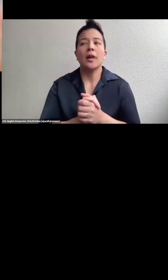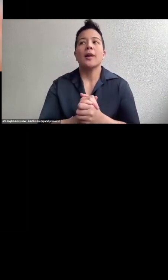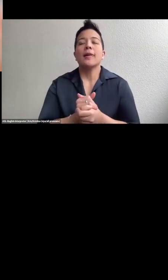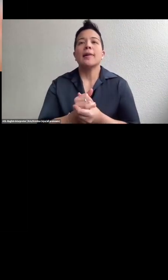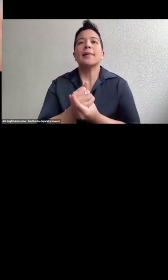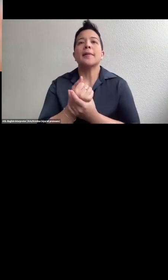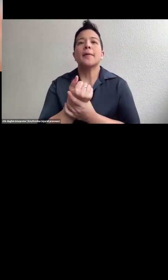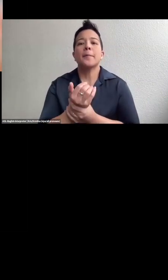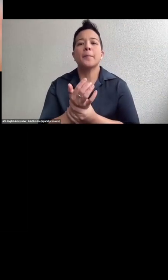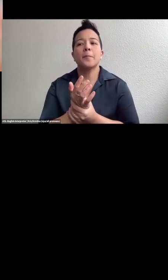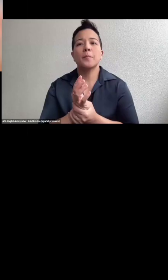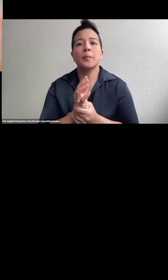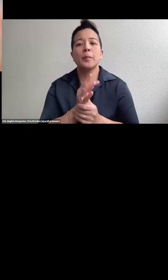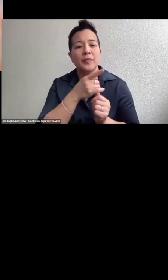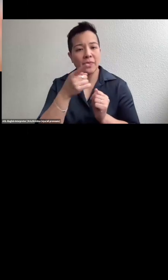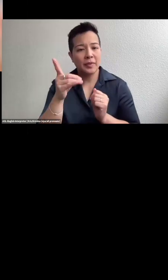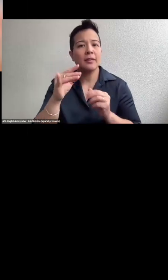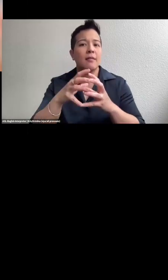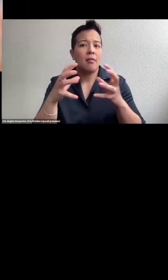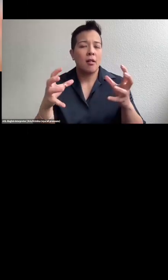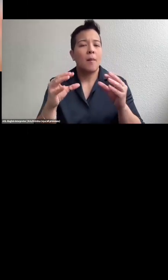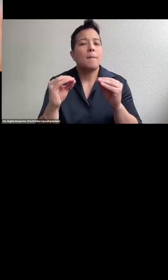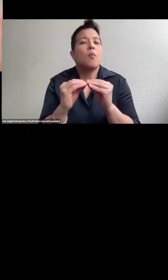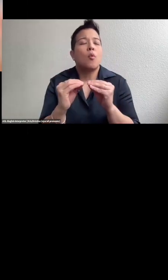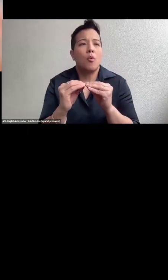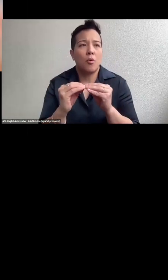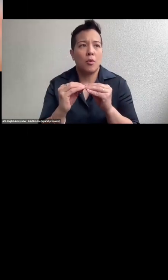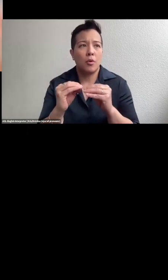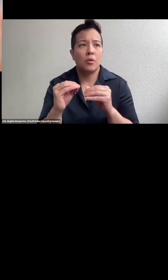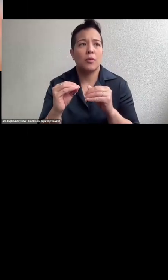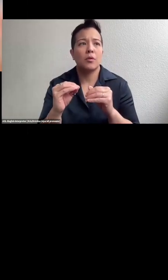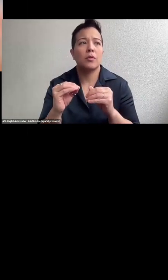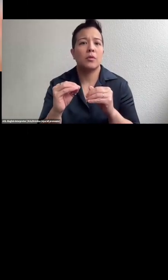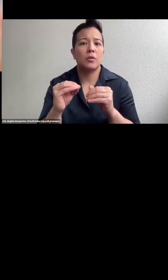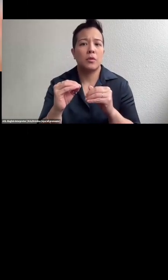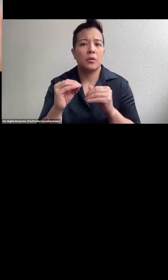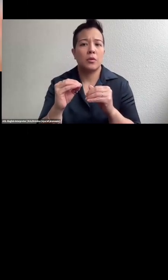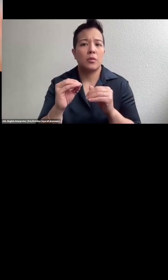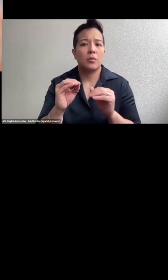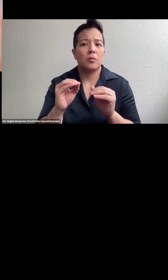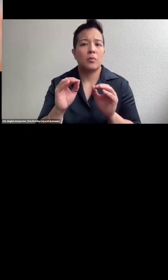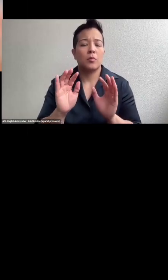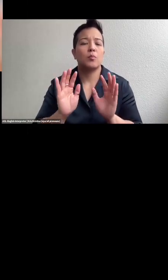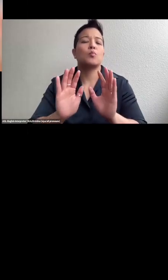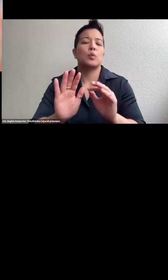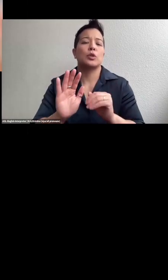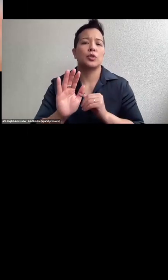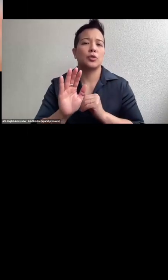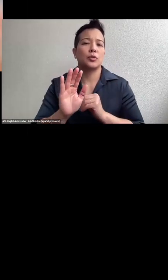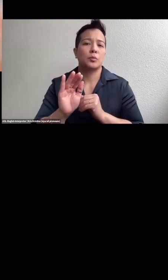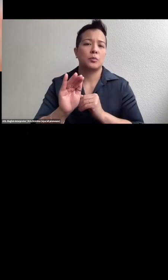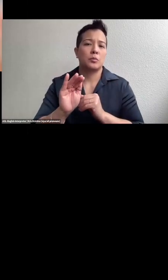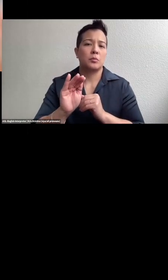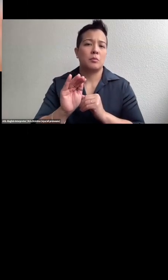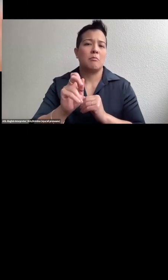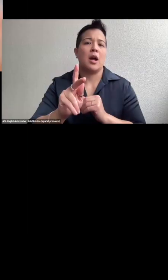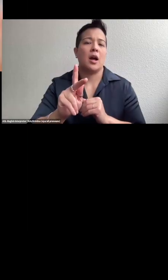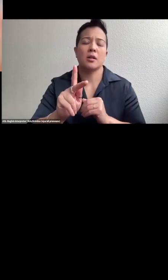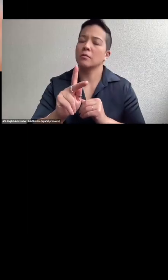they did a lot more push back in things like that. I was like, in a way